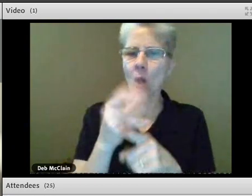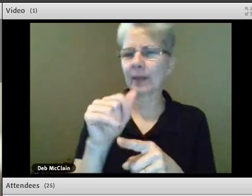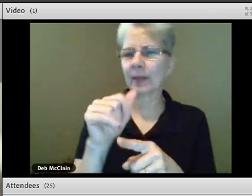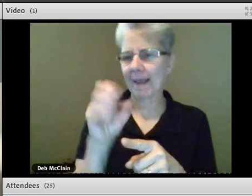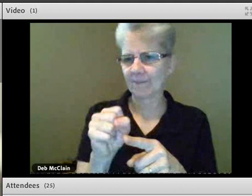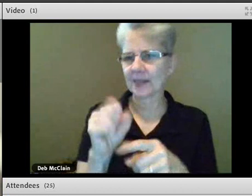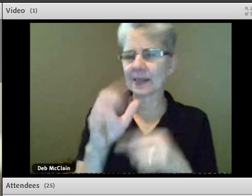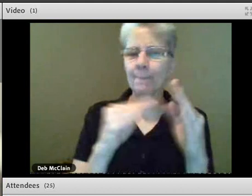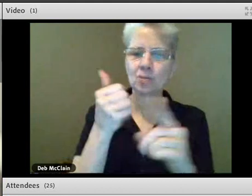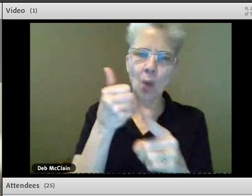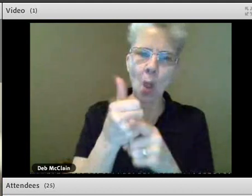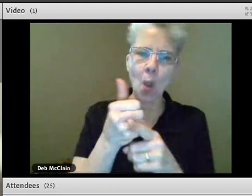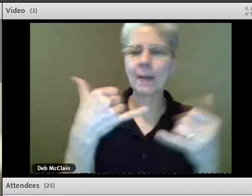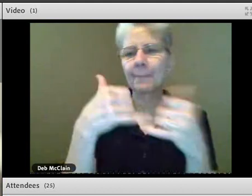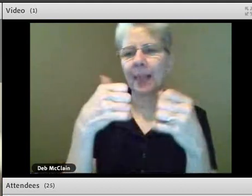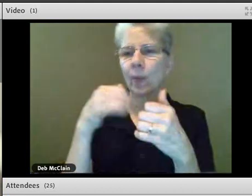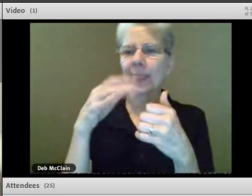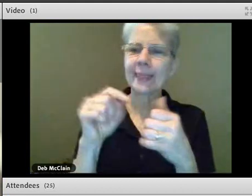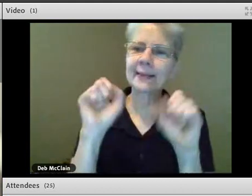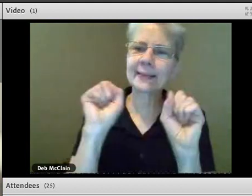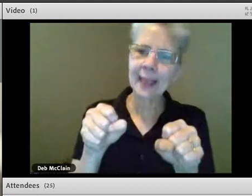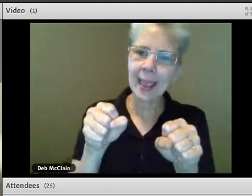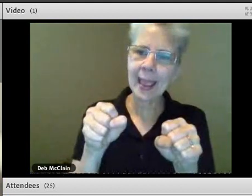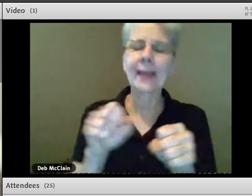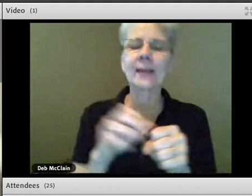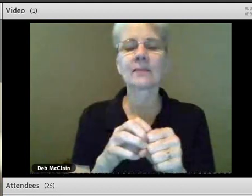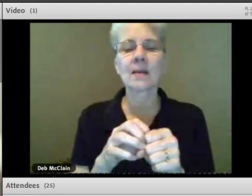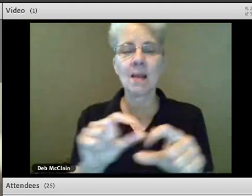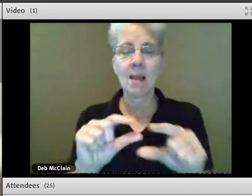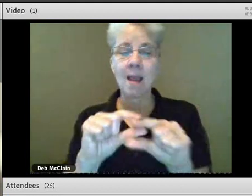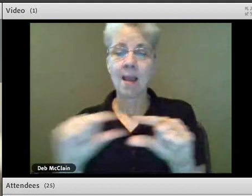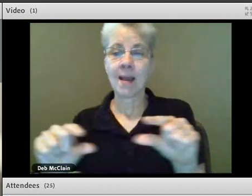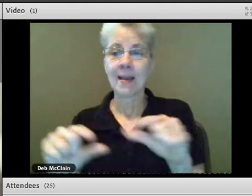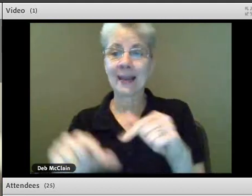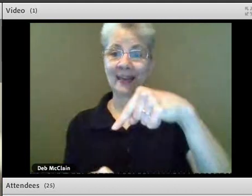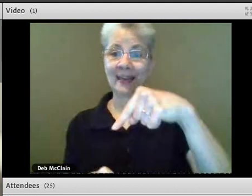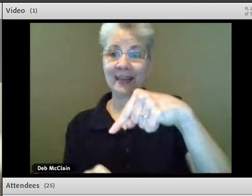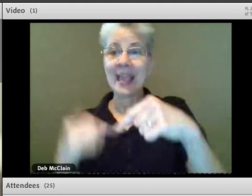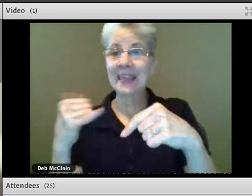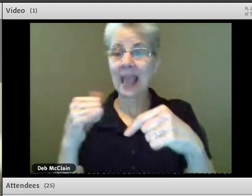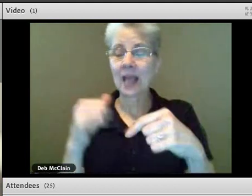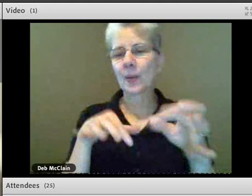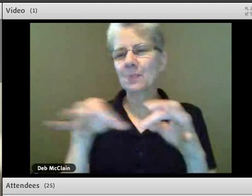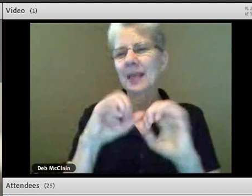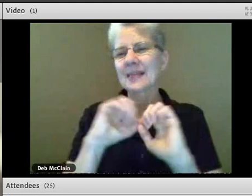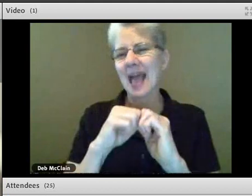build your own and play, or highlighted in yellow, it gives you the steps of how to download and build your own.